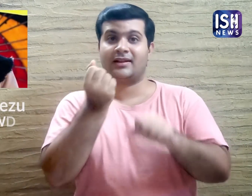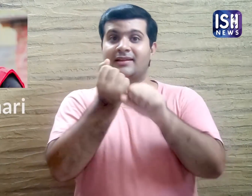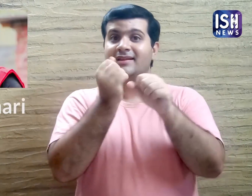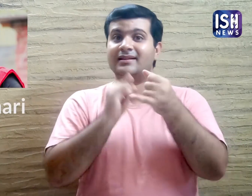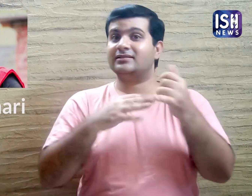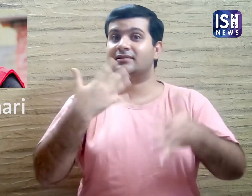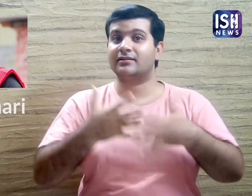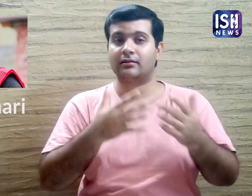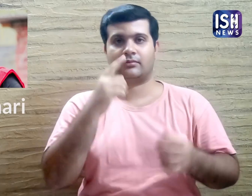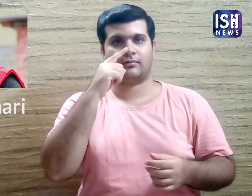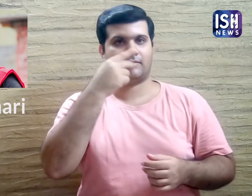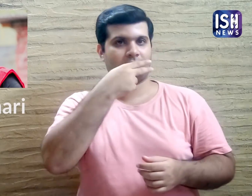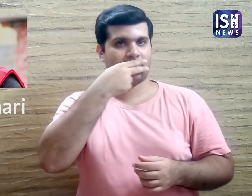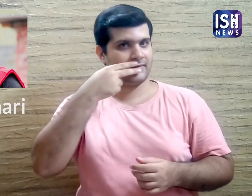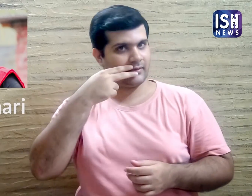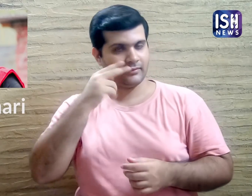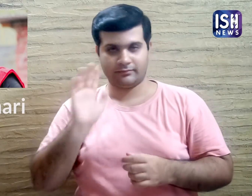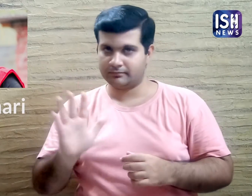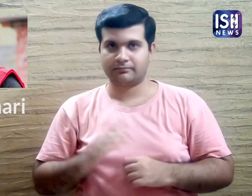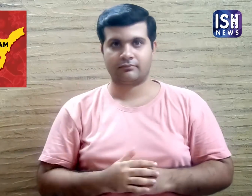Their General Secretary is Nikita Kumari.